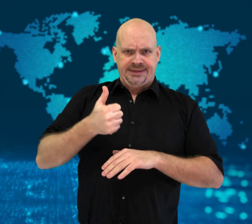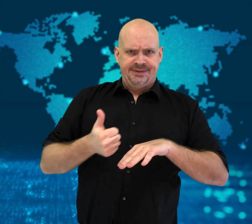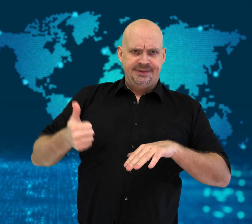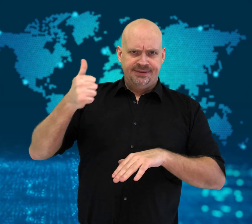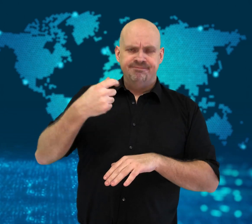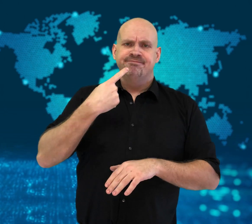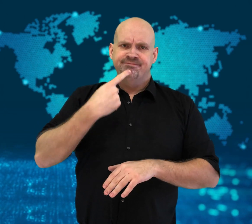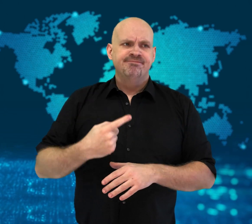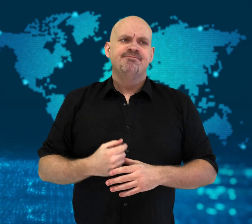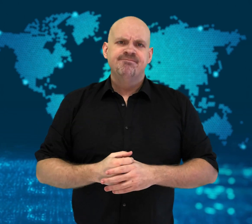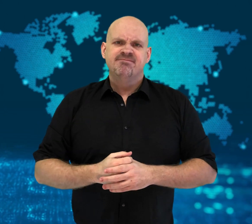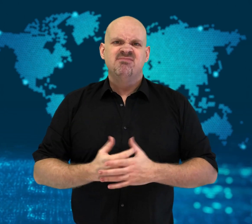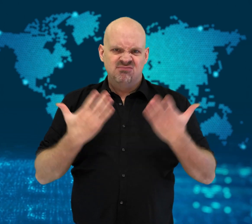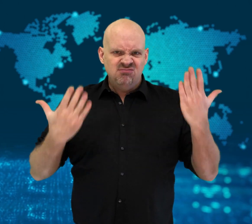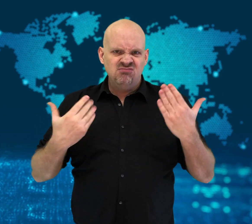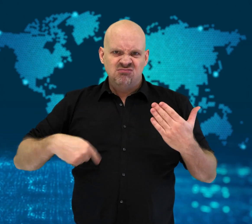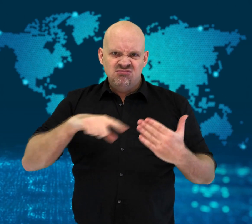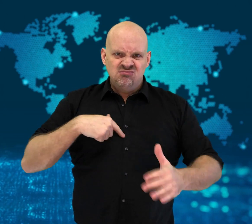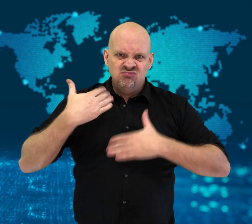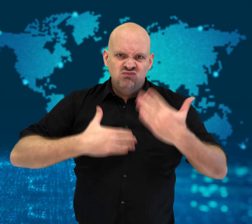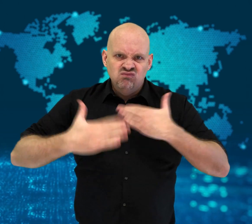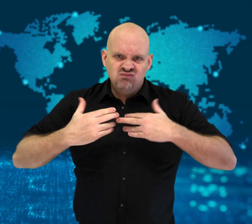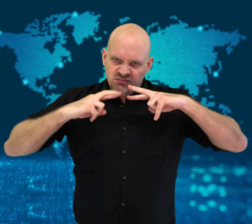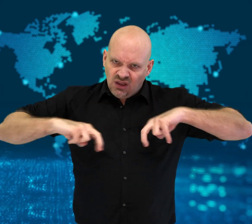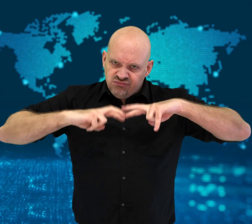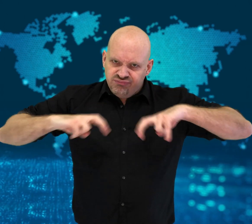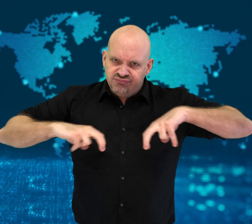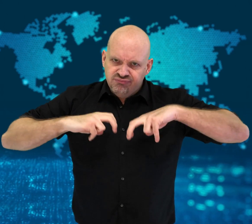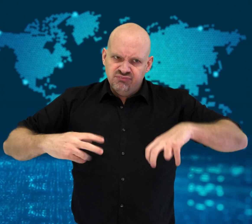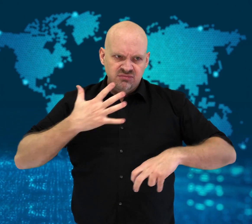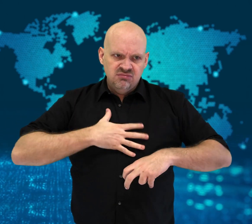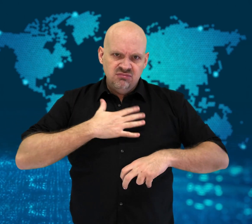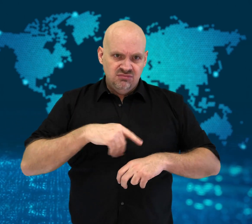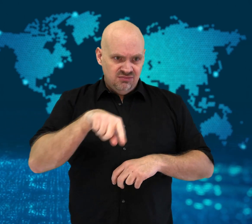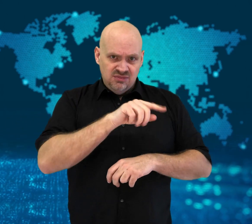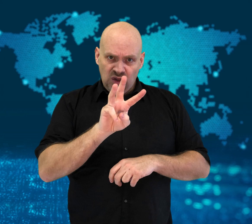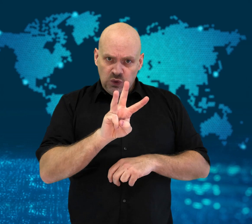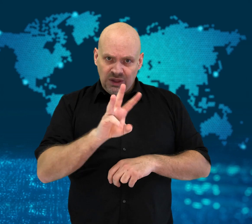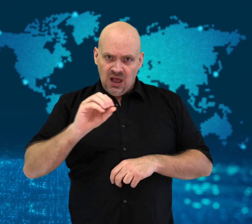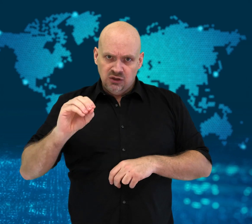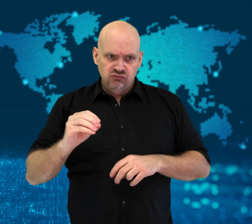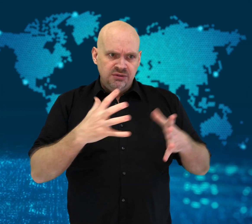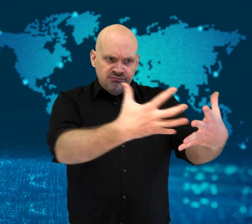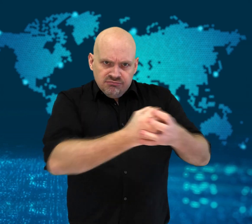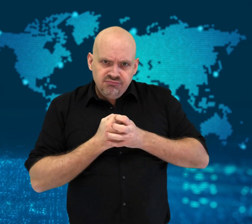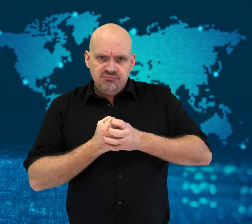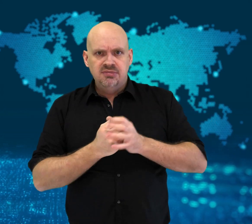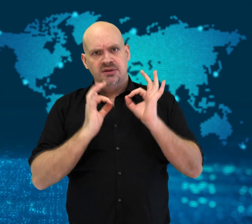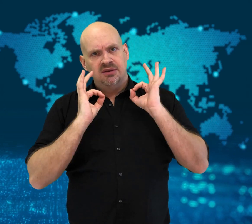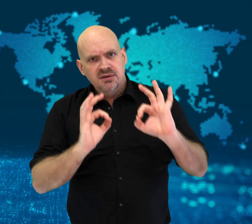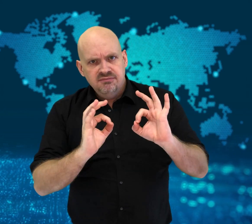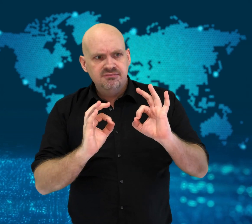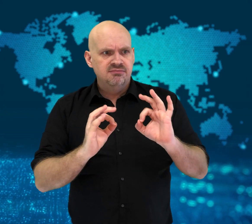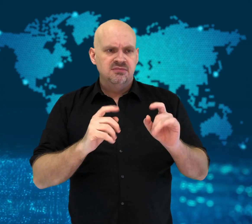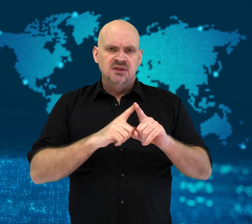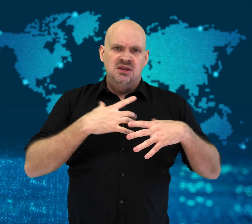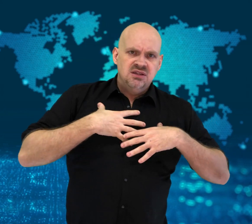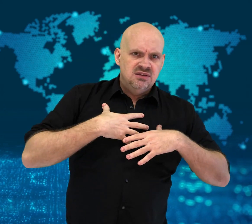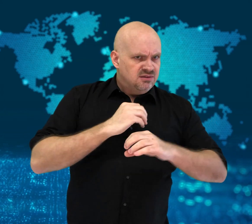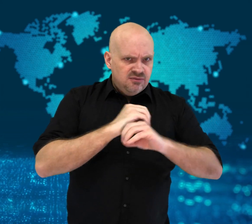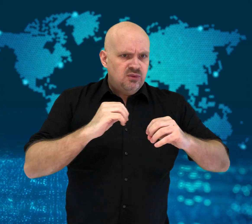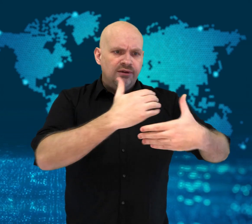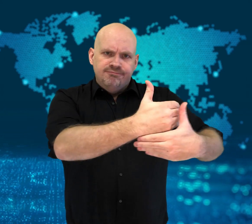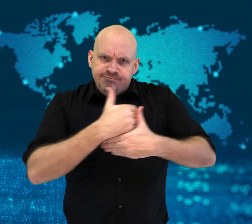The President of Nigeria said that he is determined to get all the